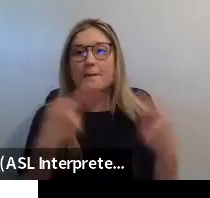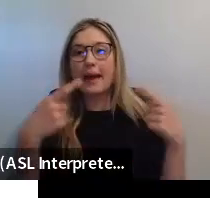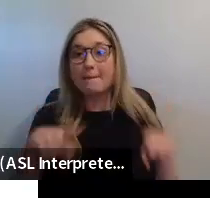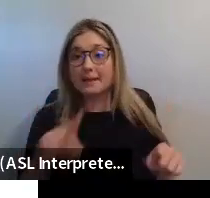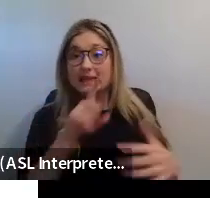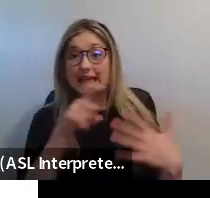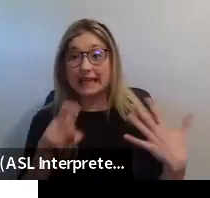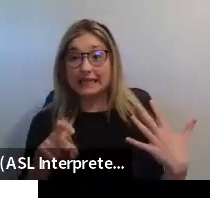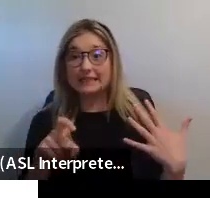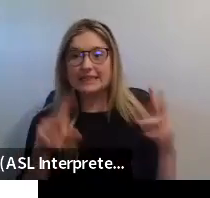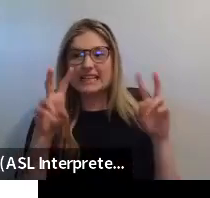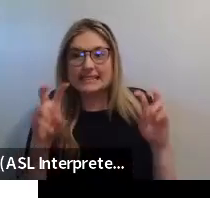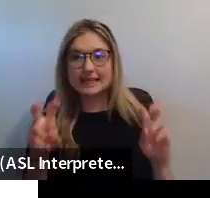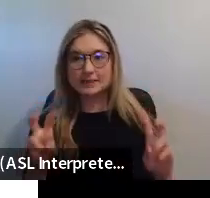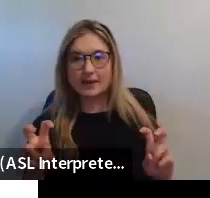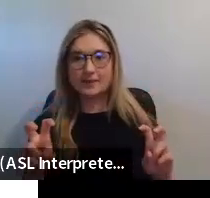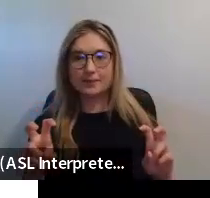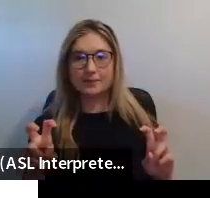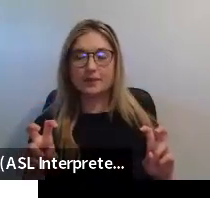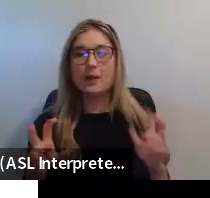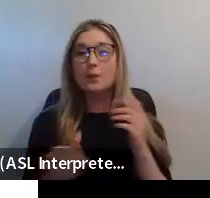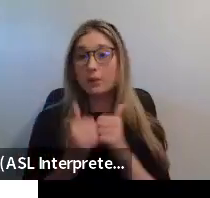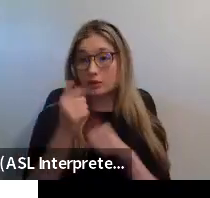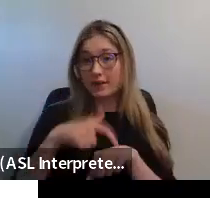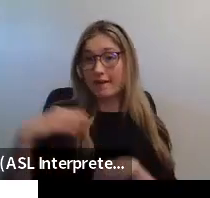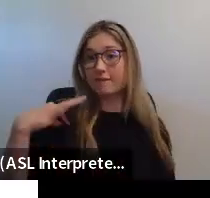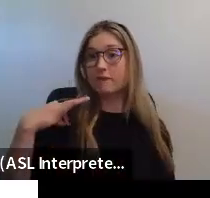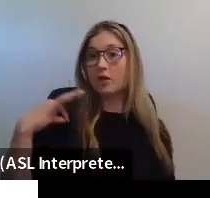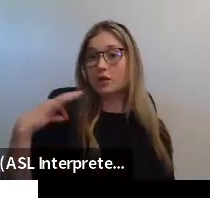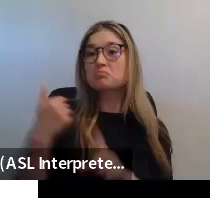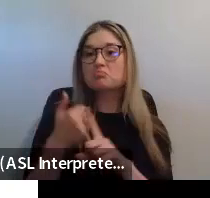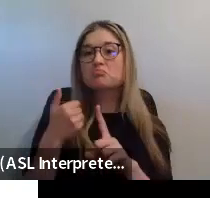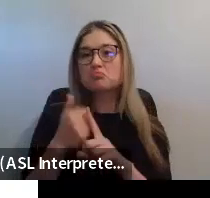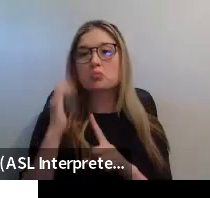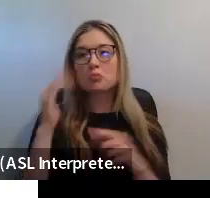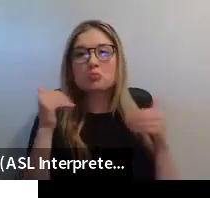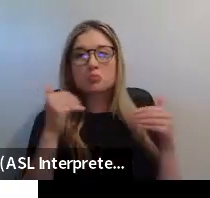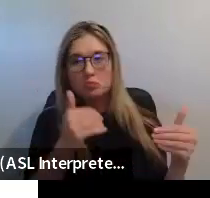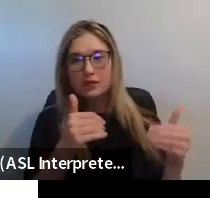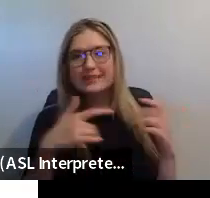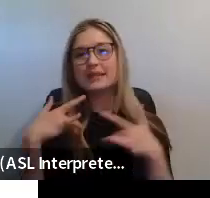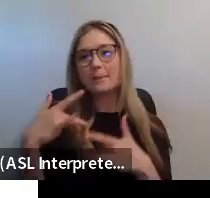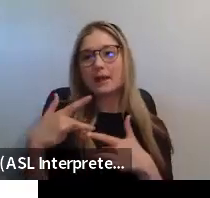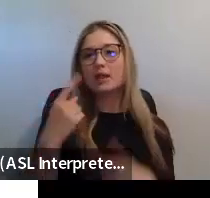So as Yakima was. The shelters. Oftentimes there is a needs assessed.